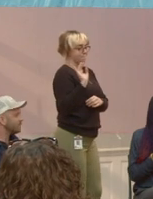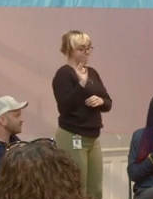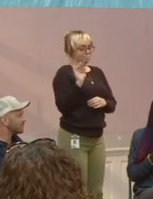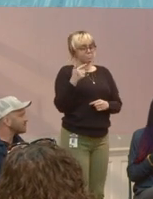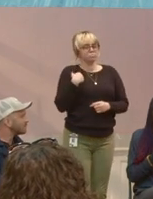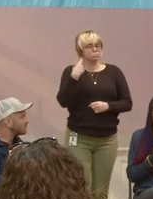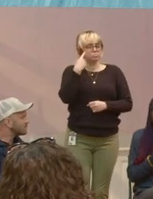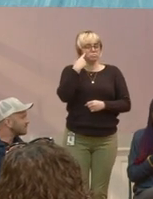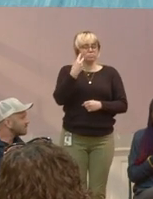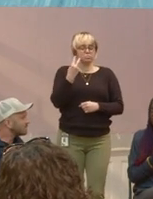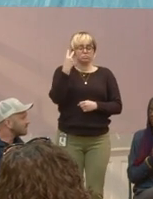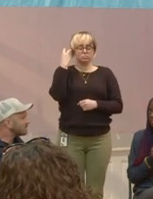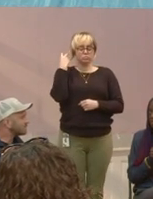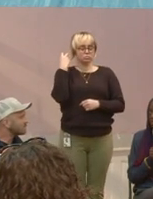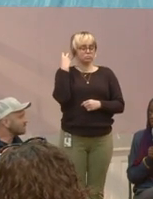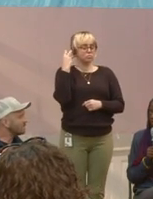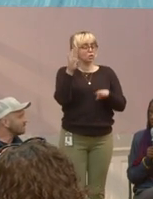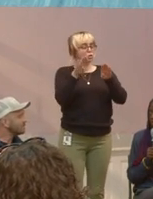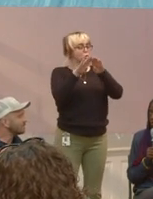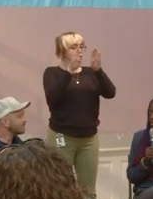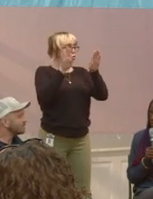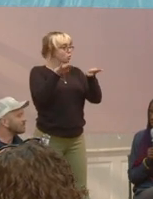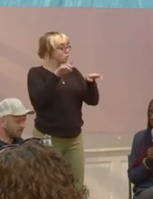back to this provocation, museums making performance or is